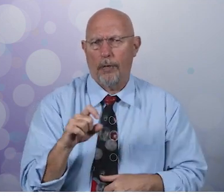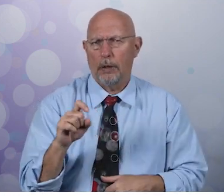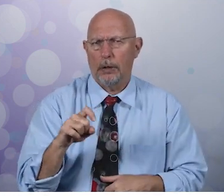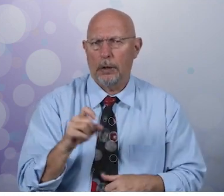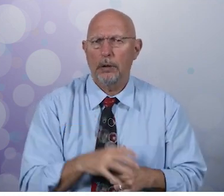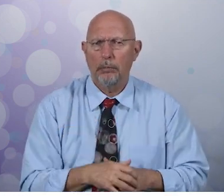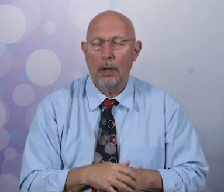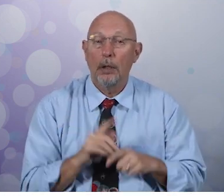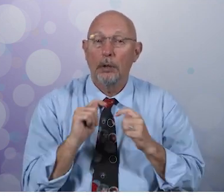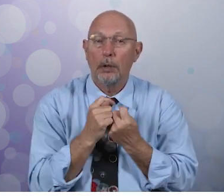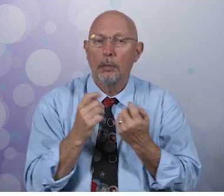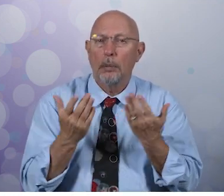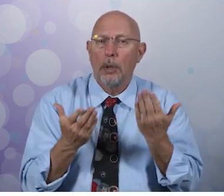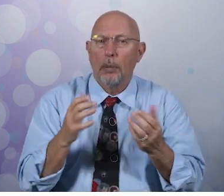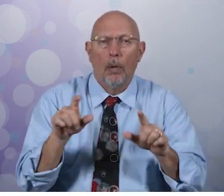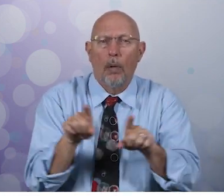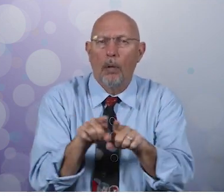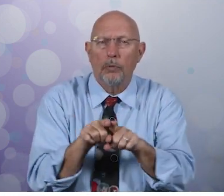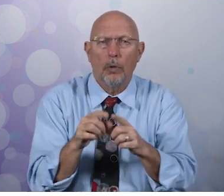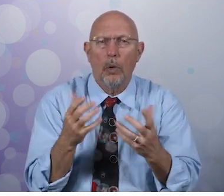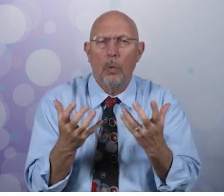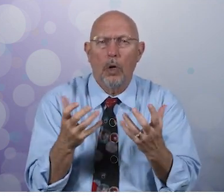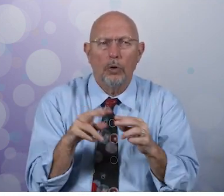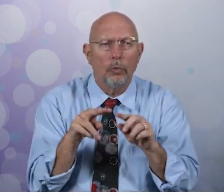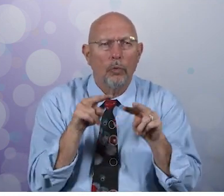The team may also want to take a look at the Assistive